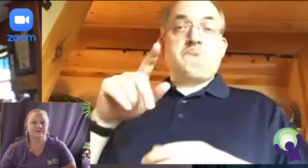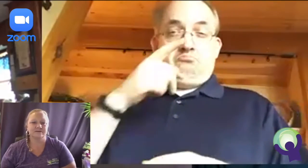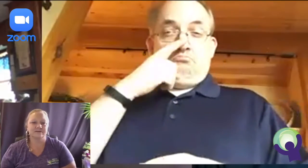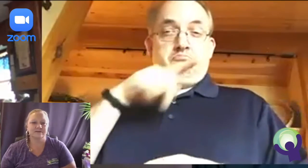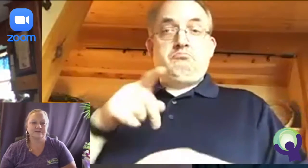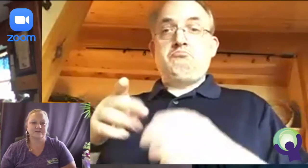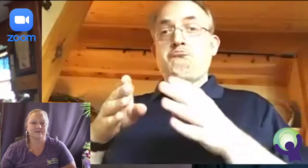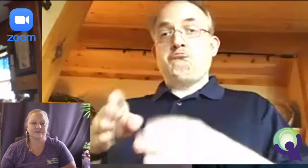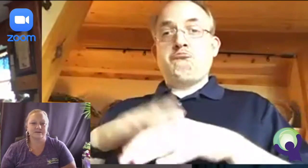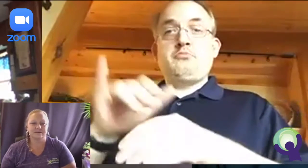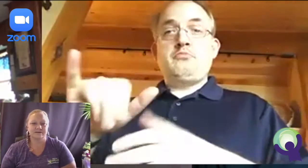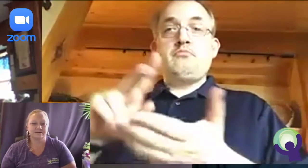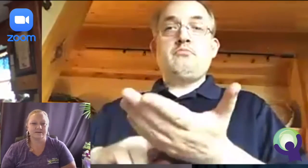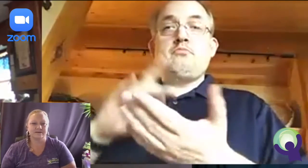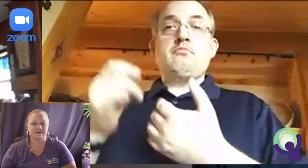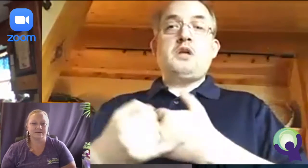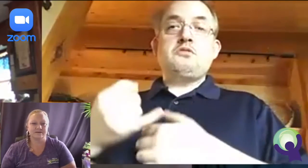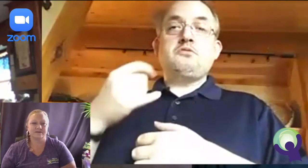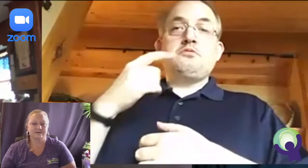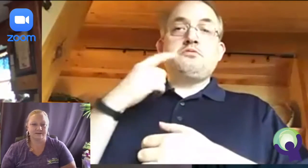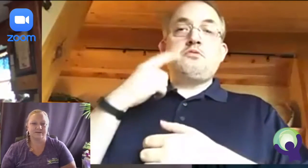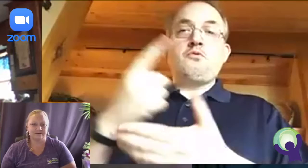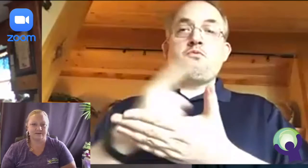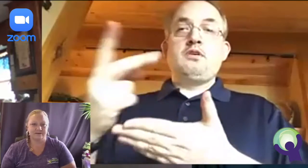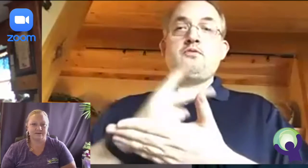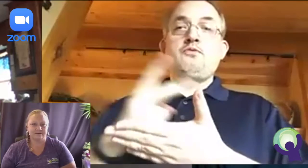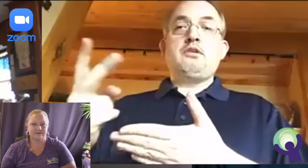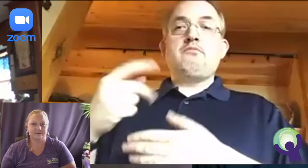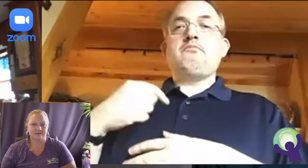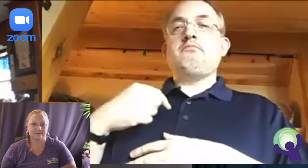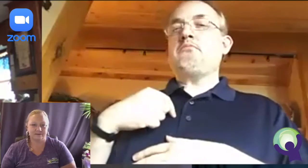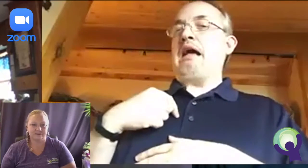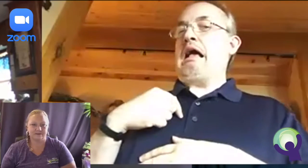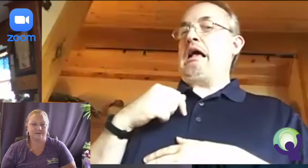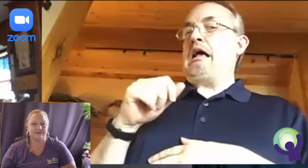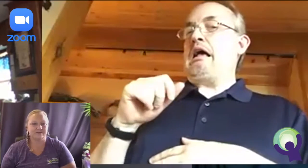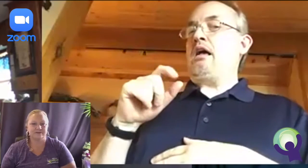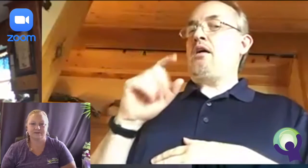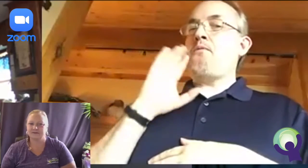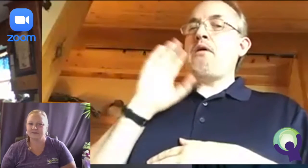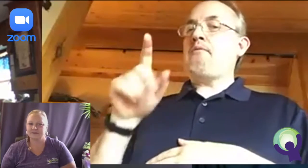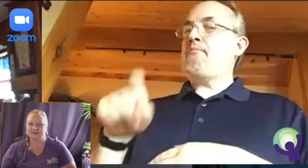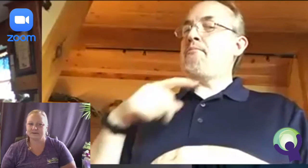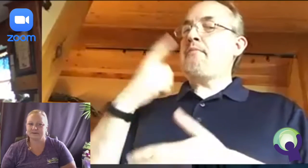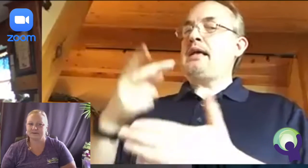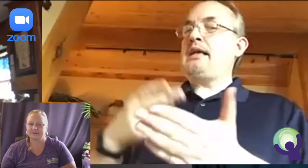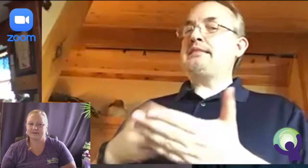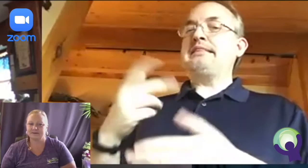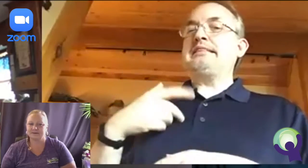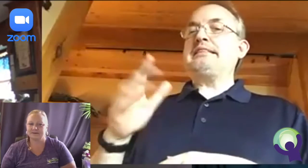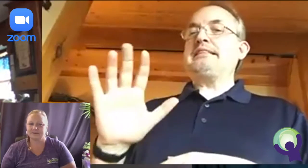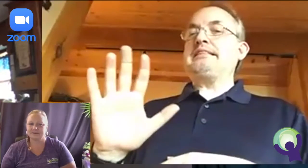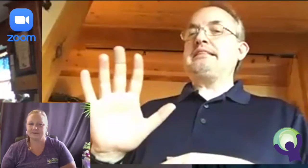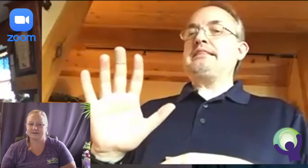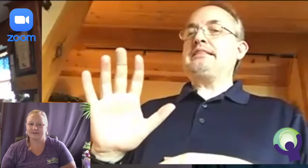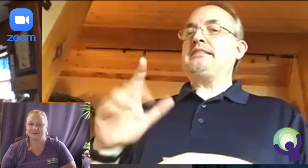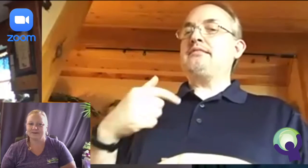So if someone had asked me do you mind focusing on this project for let's say a couple weeks if I